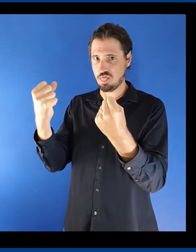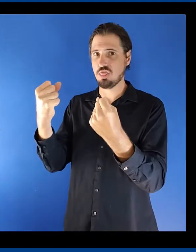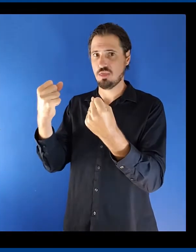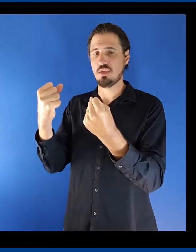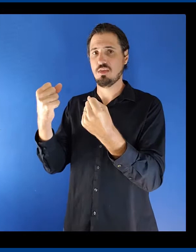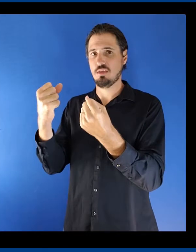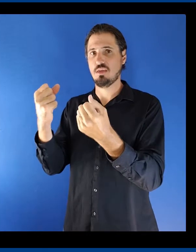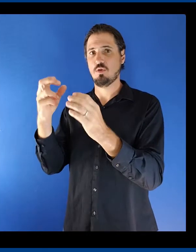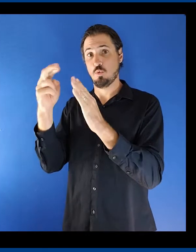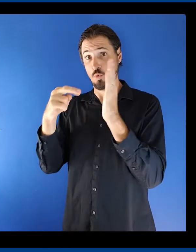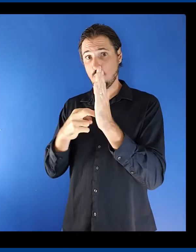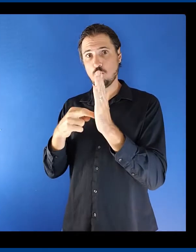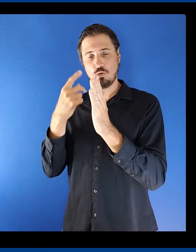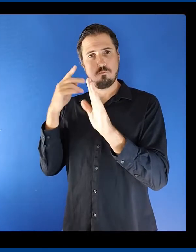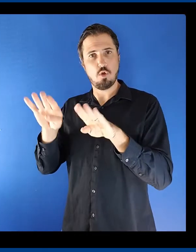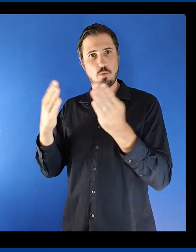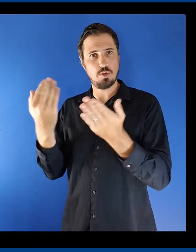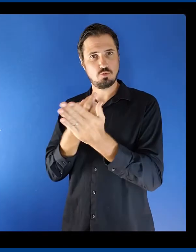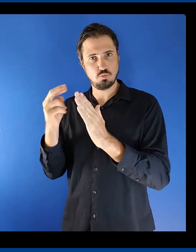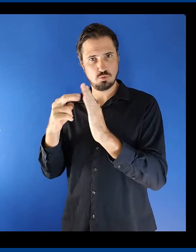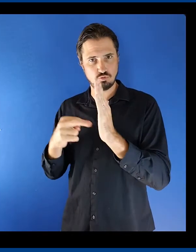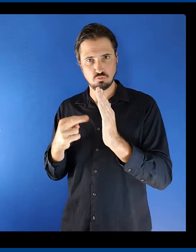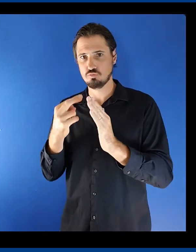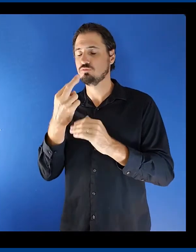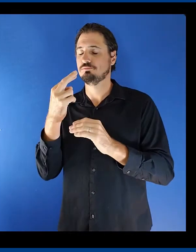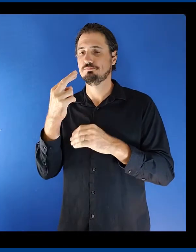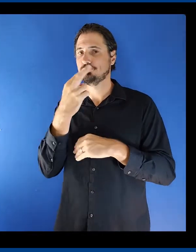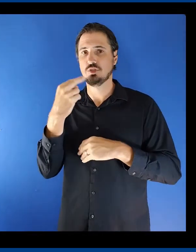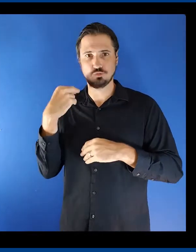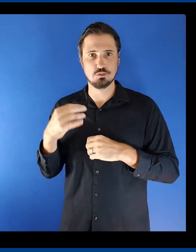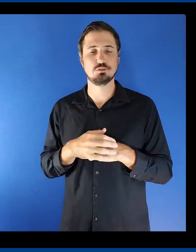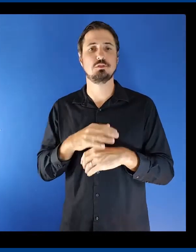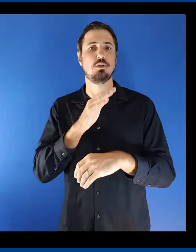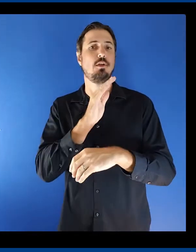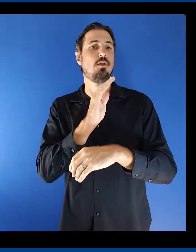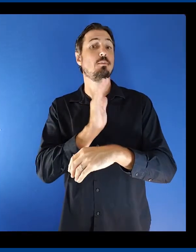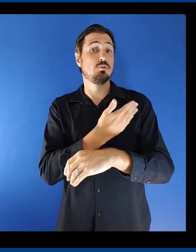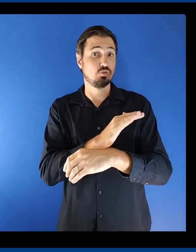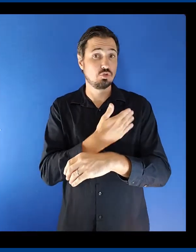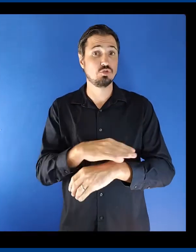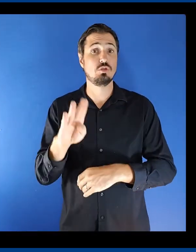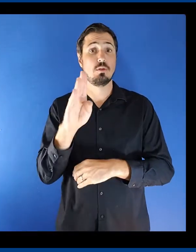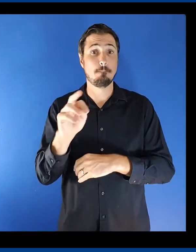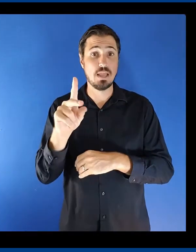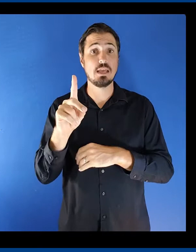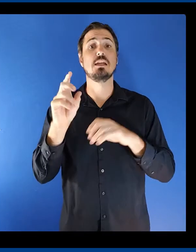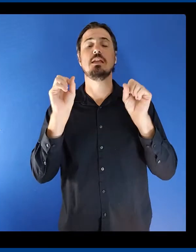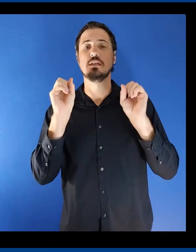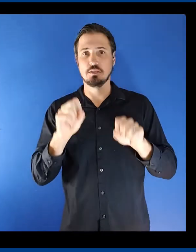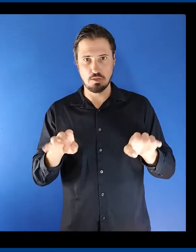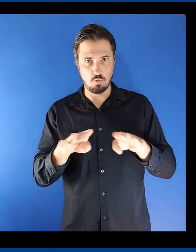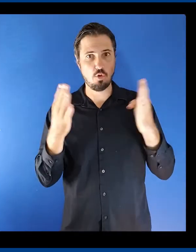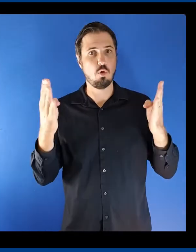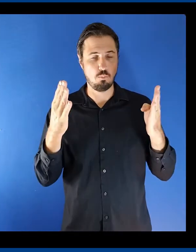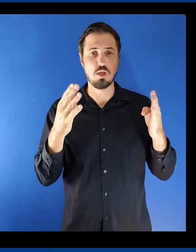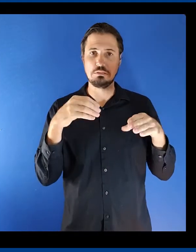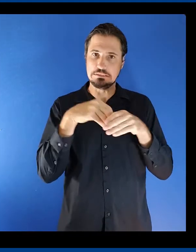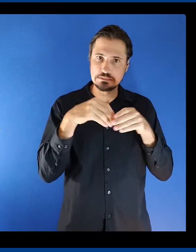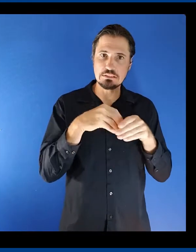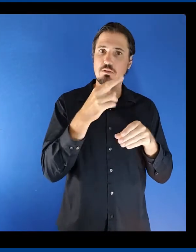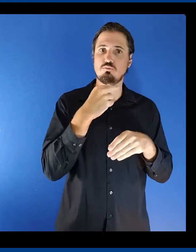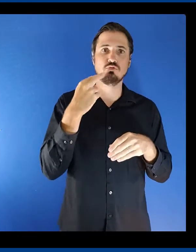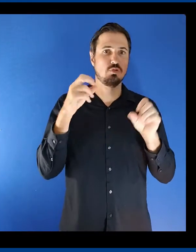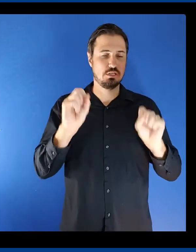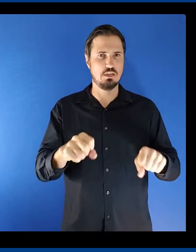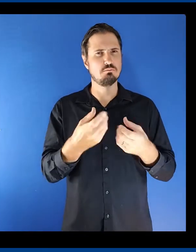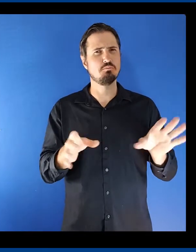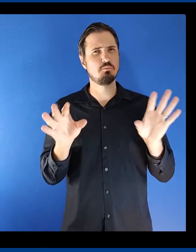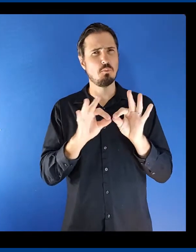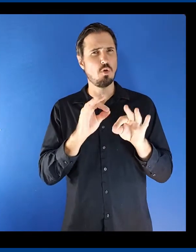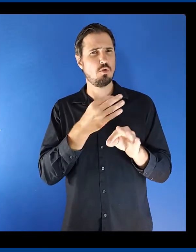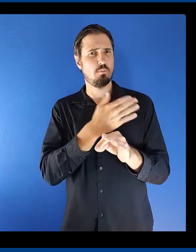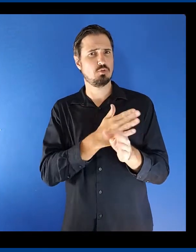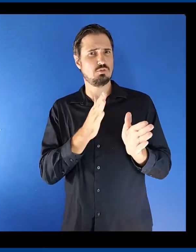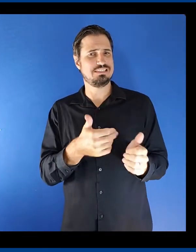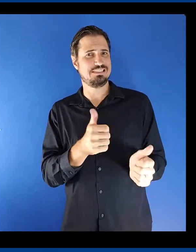Musicians and bands may also perform in restaurants as long as the performers maintain a distance of at least 10 feet from all restaurant patrons and staff,